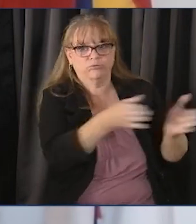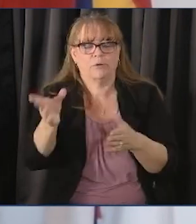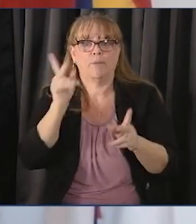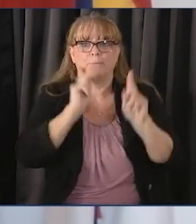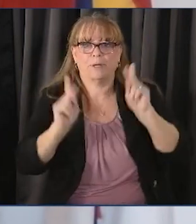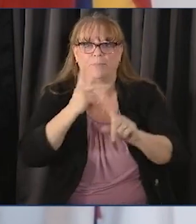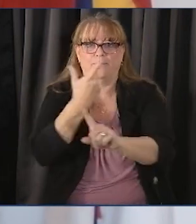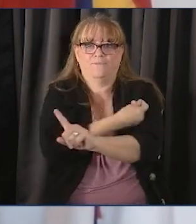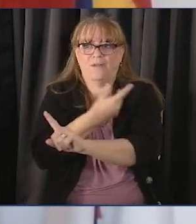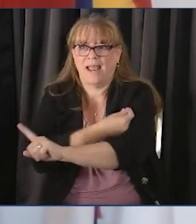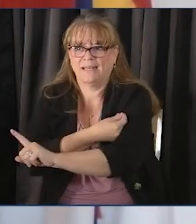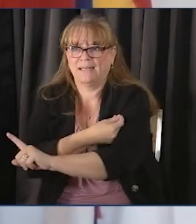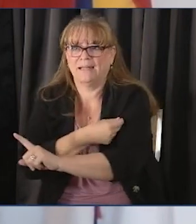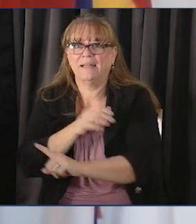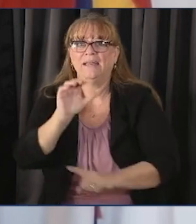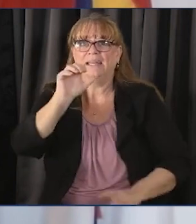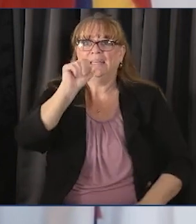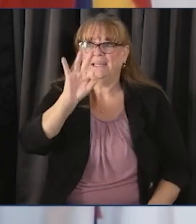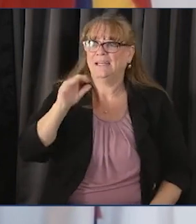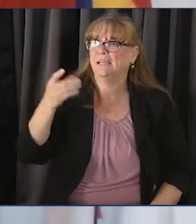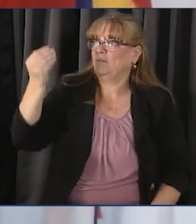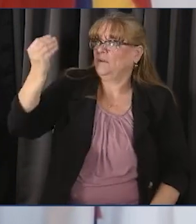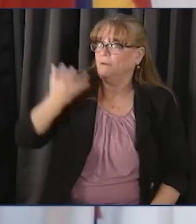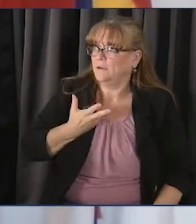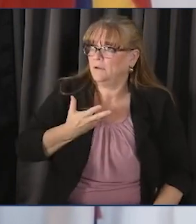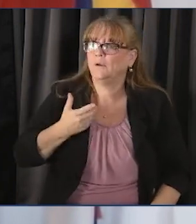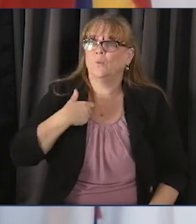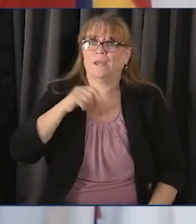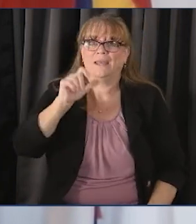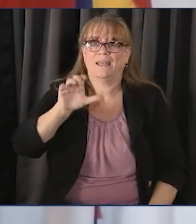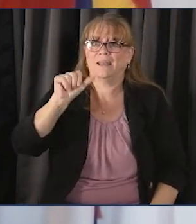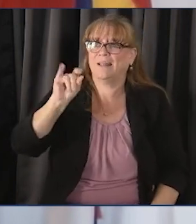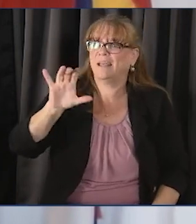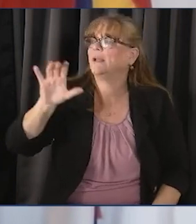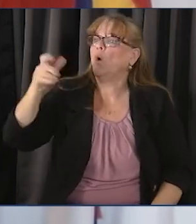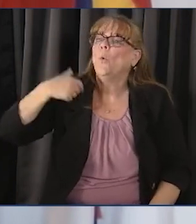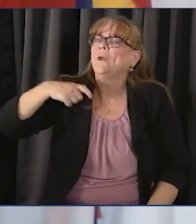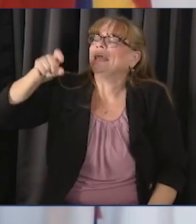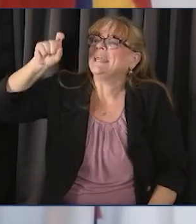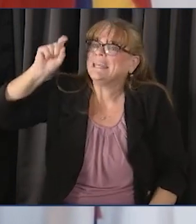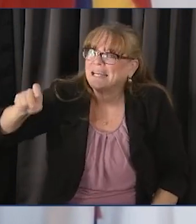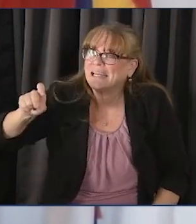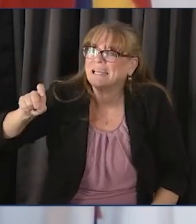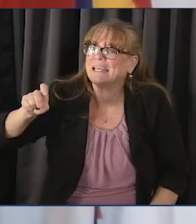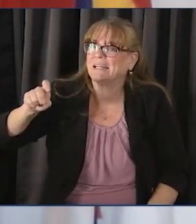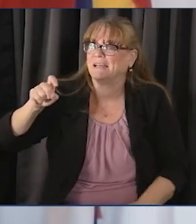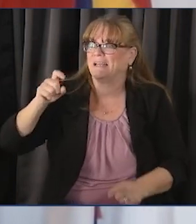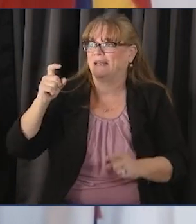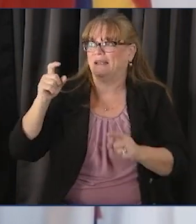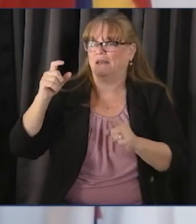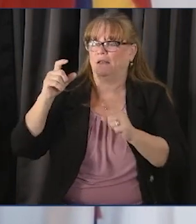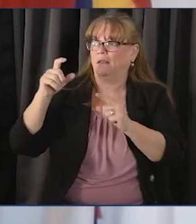times as much vaccine today in Colorado without any assistance if we just had the darn vaccine. So that's kind of the point we made clear.